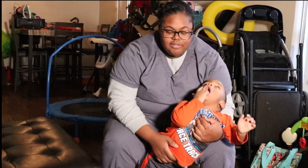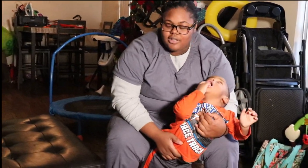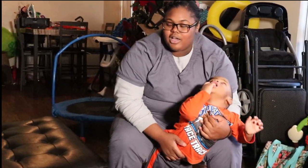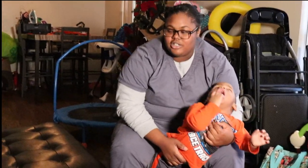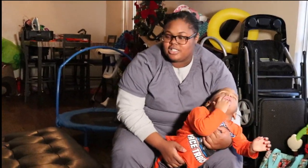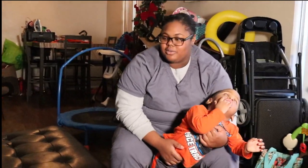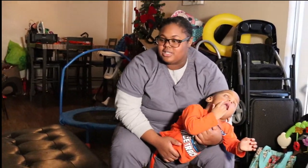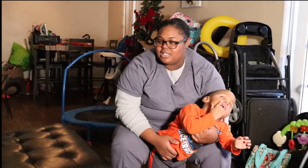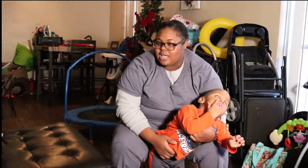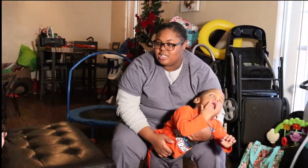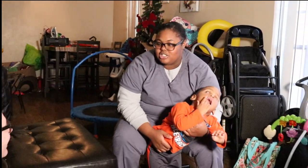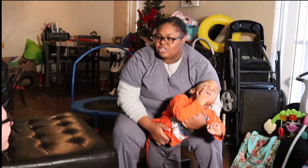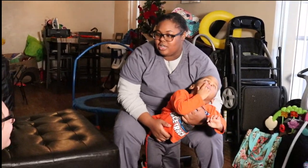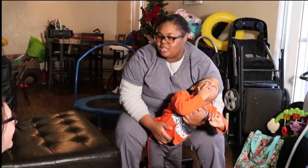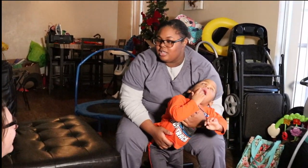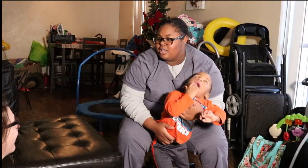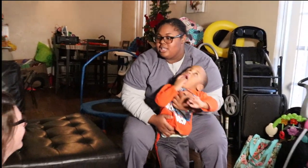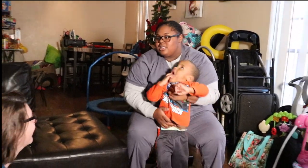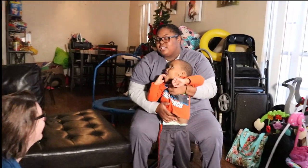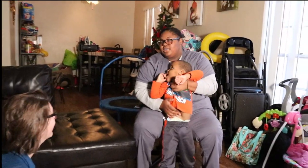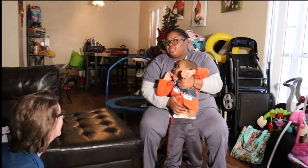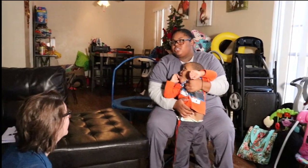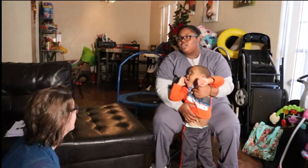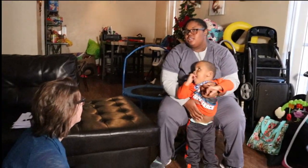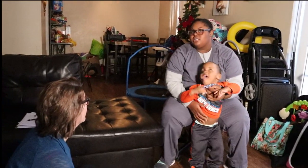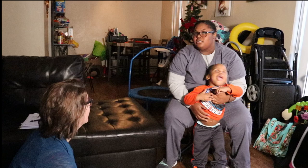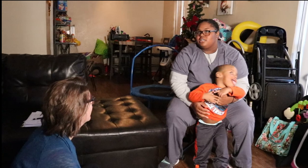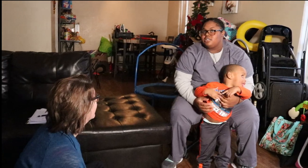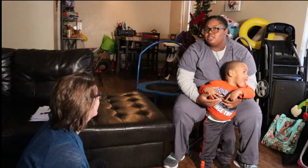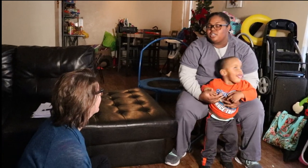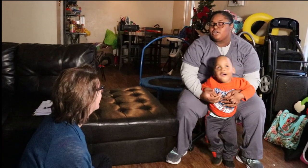Even though I understand what he is saying I just try to encourage him